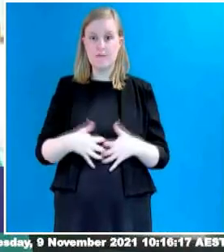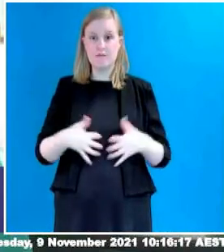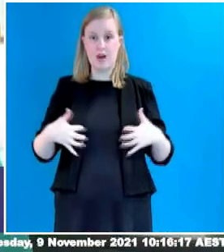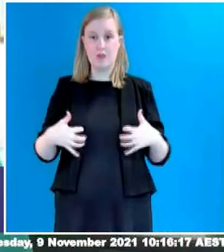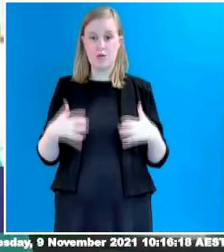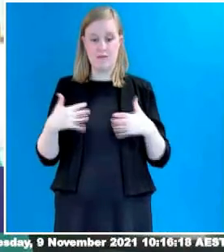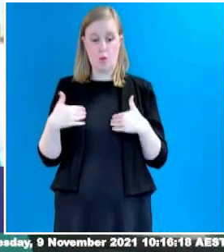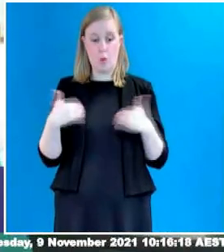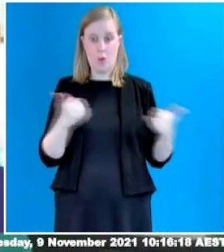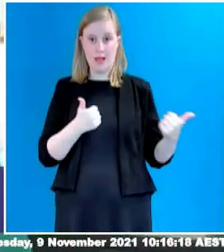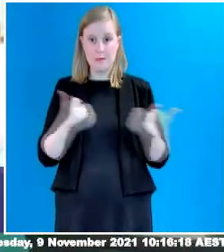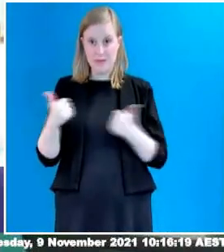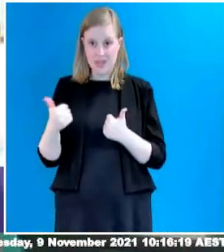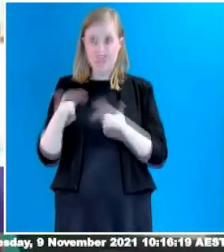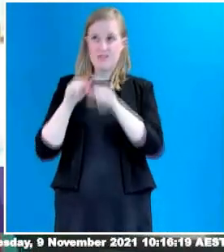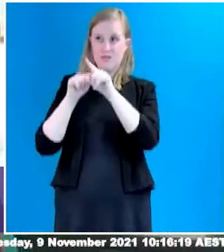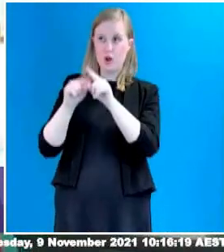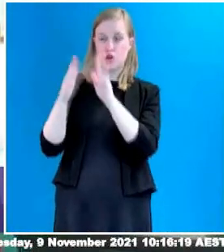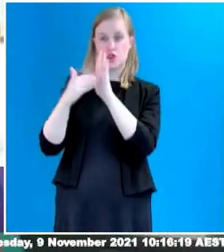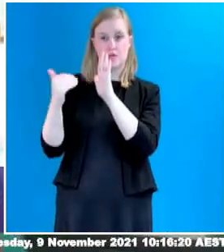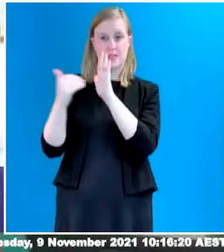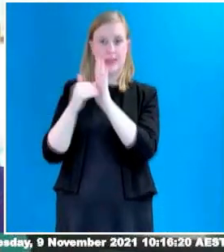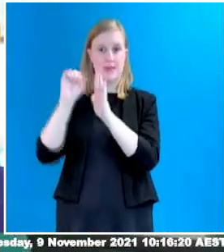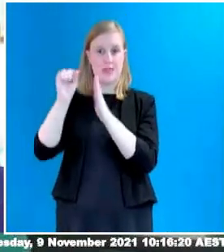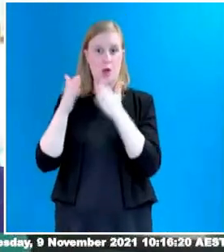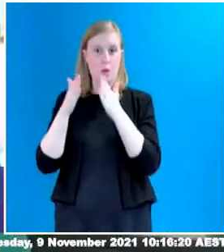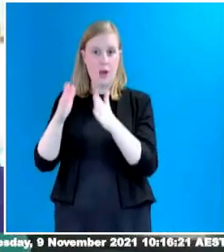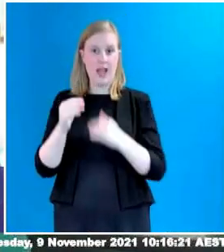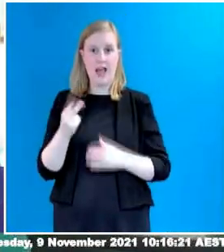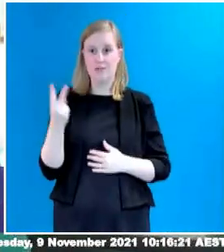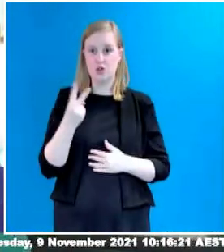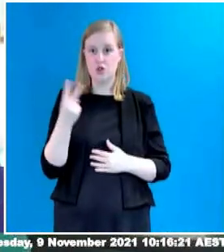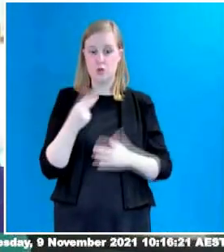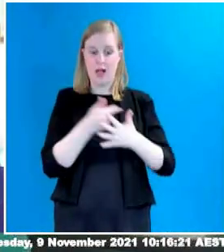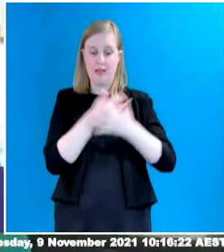There are 12 domains with 100 measures and indicators.